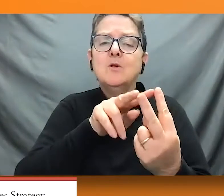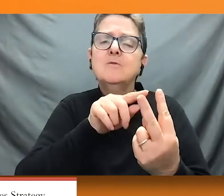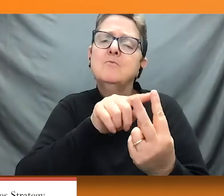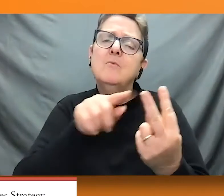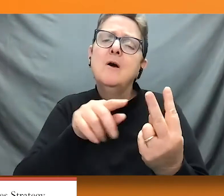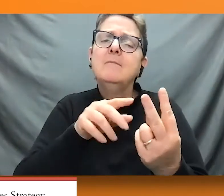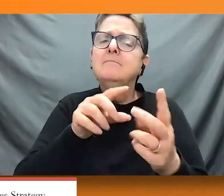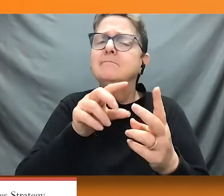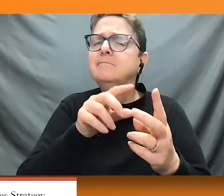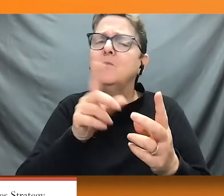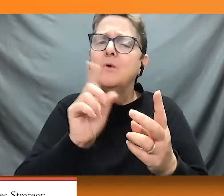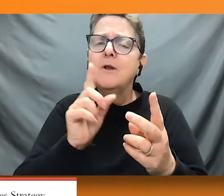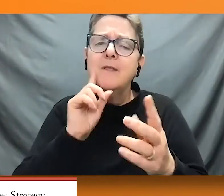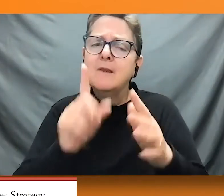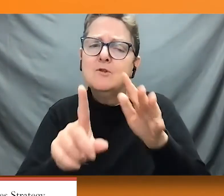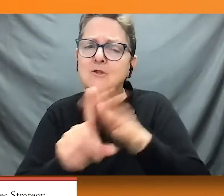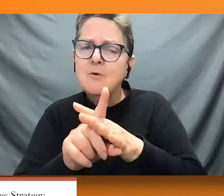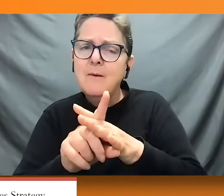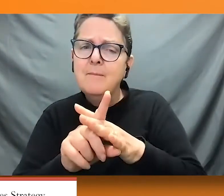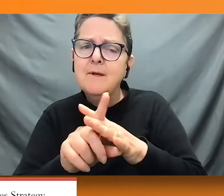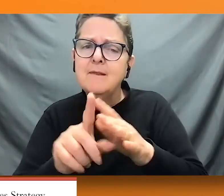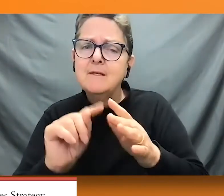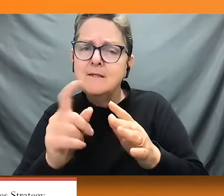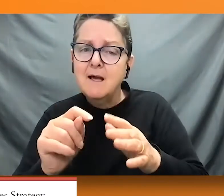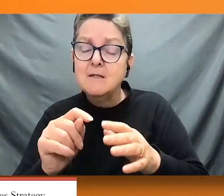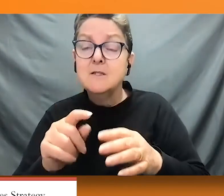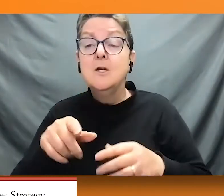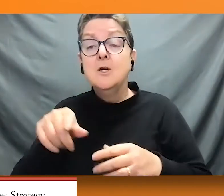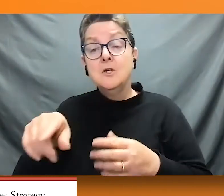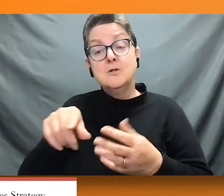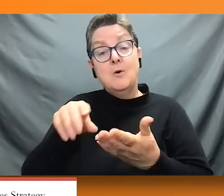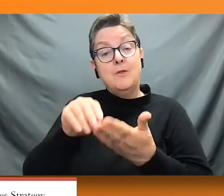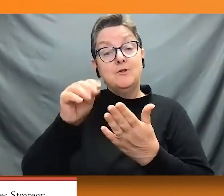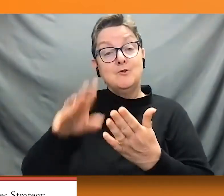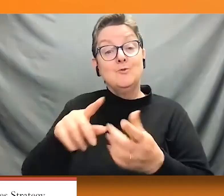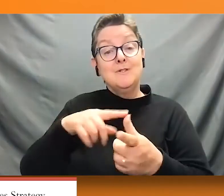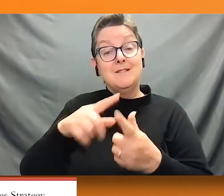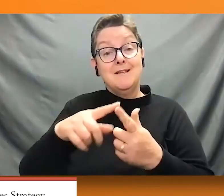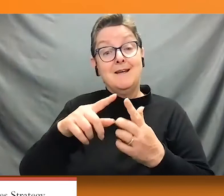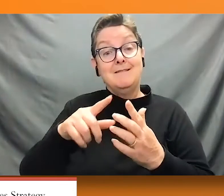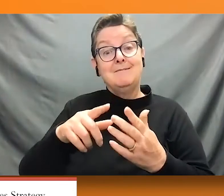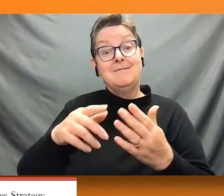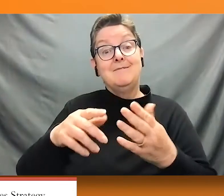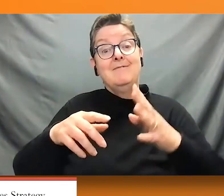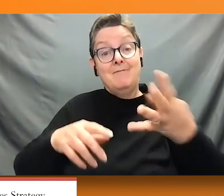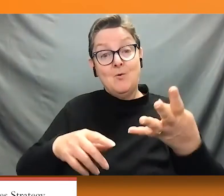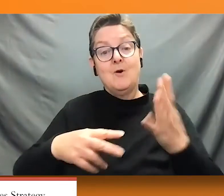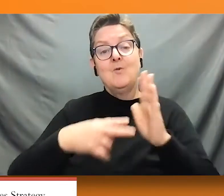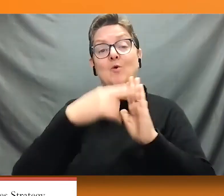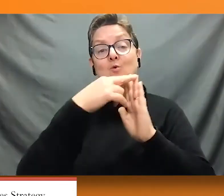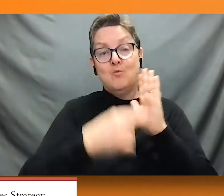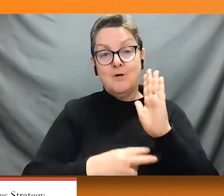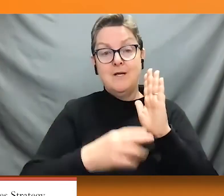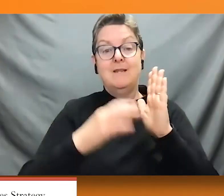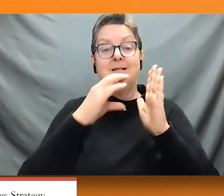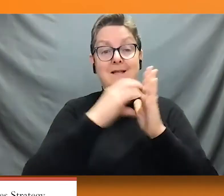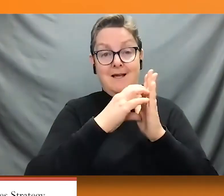and then the passage that you've chosen for them. Now they're going to read, actually read the passage,